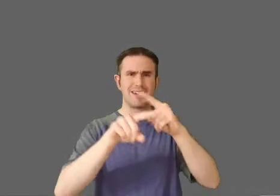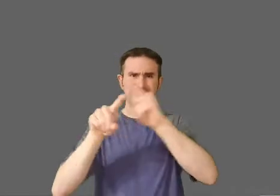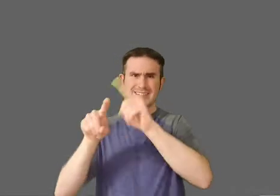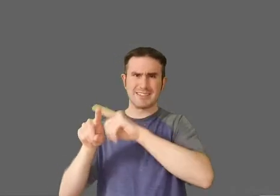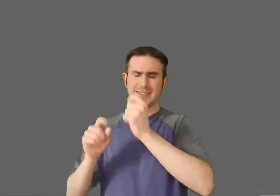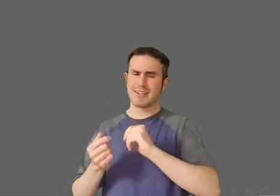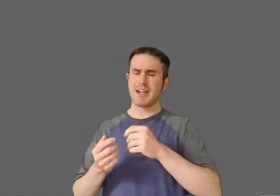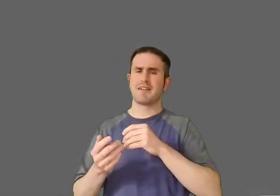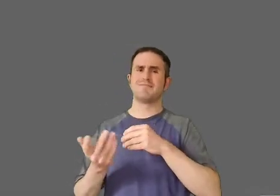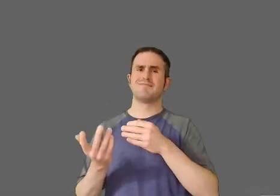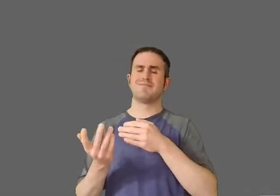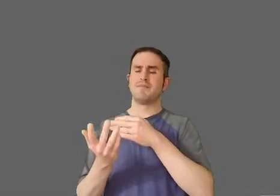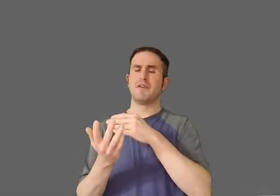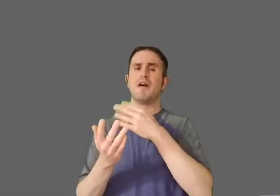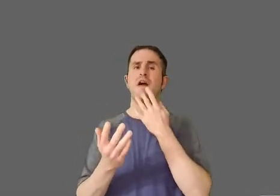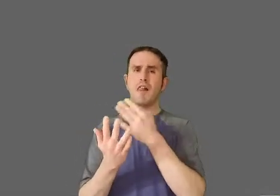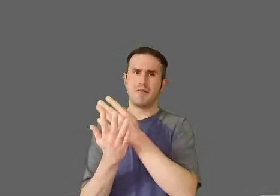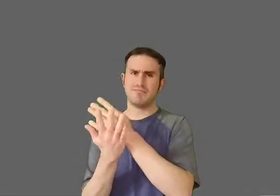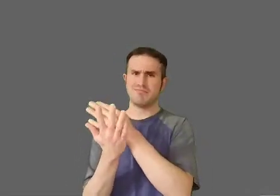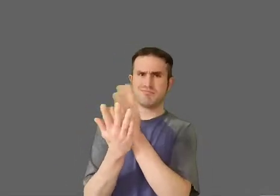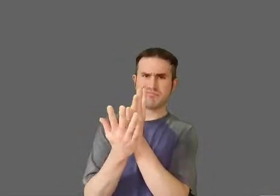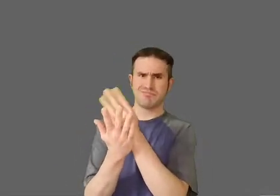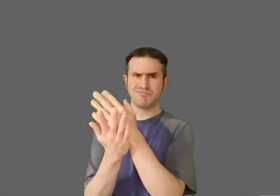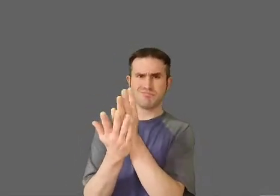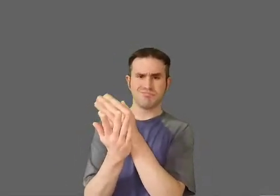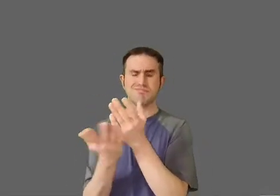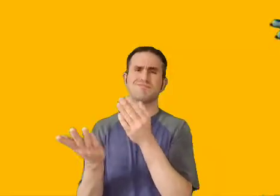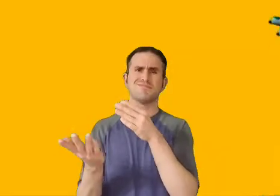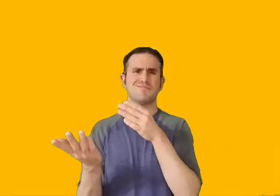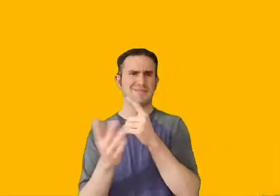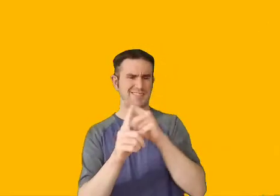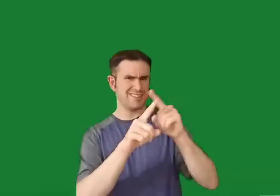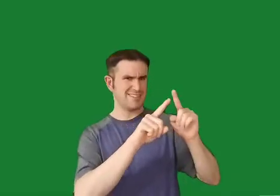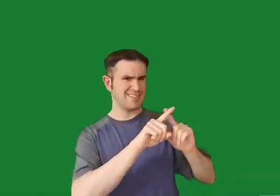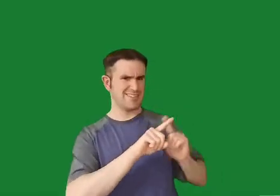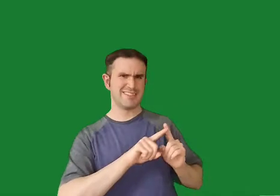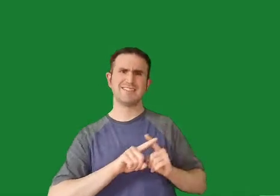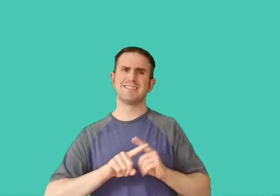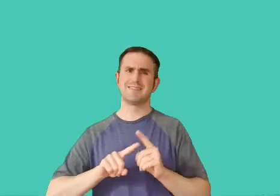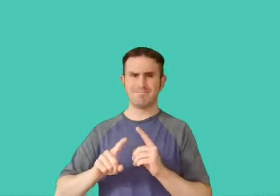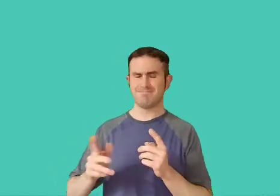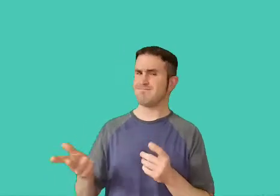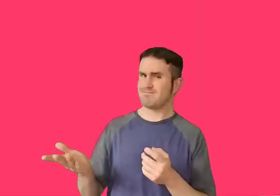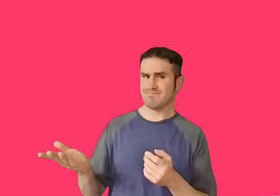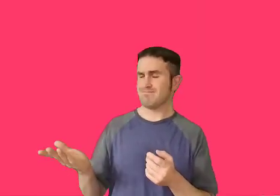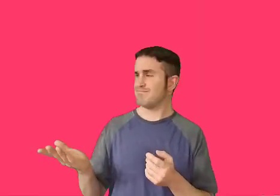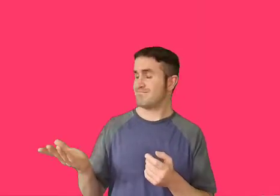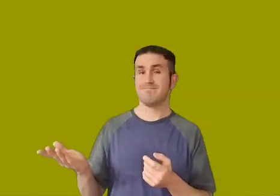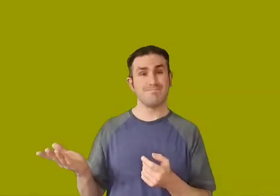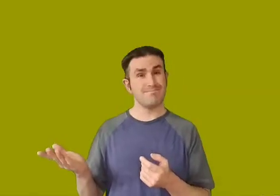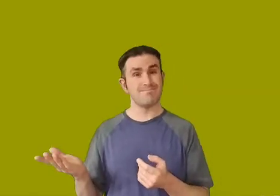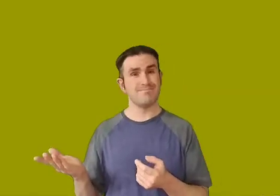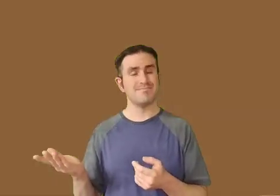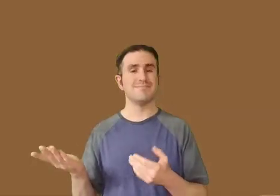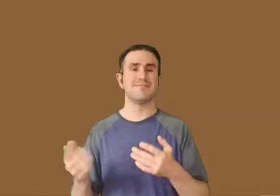of each to get various different combinations of colors somewhere in between, and so you end